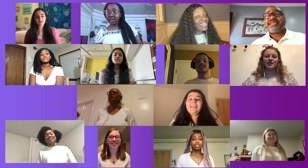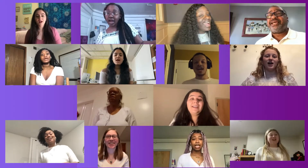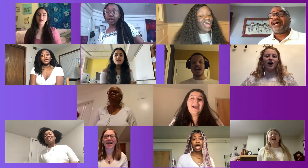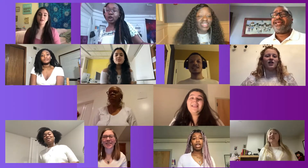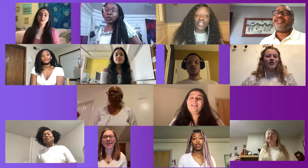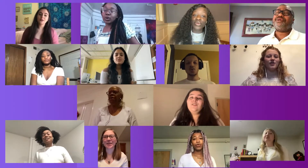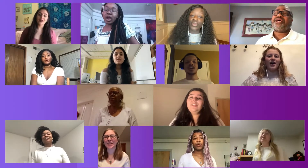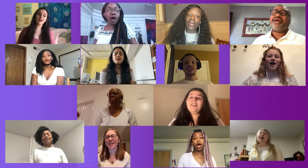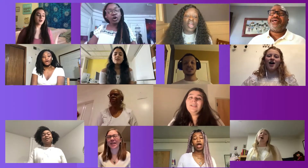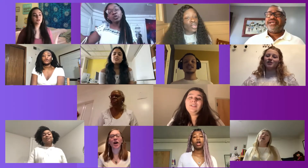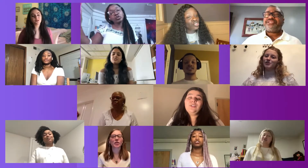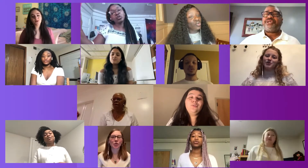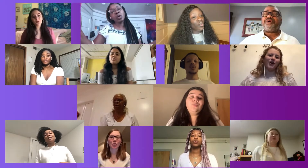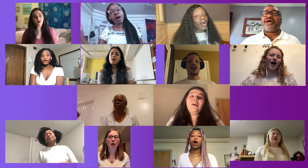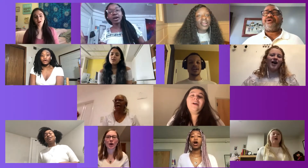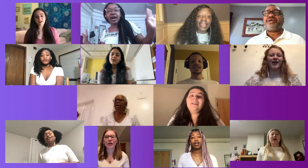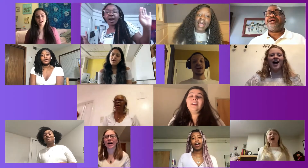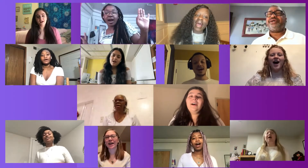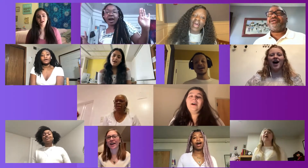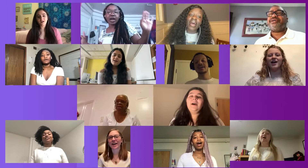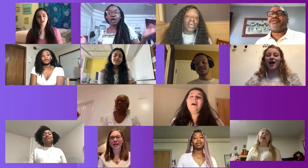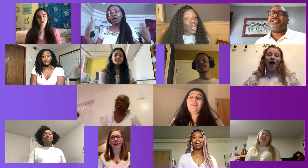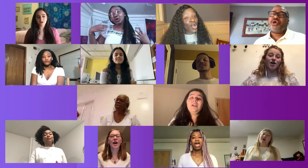Sing hallelujah to our God